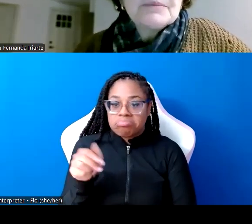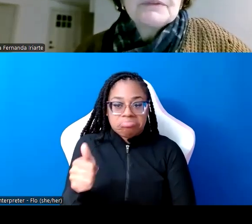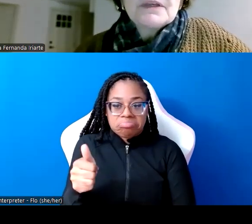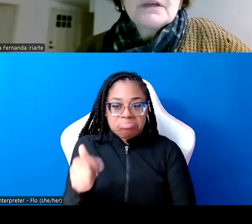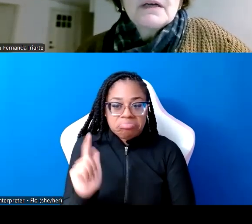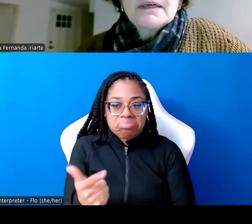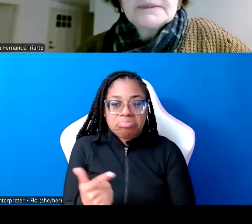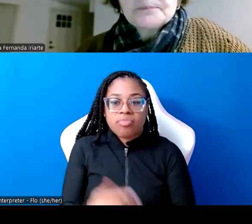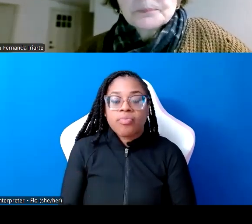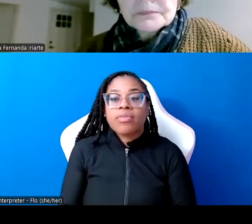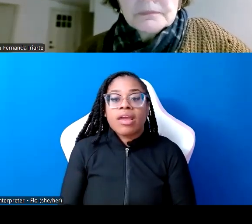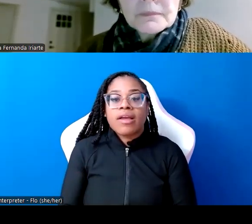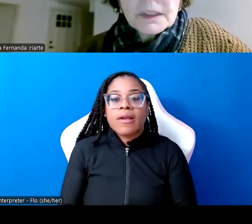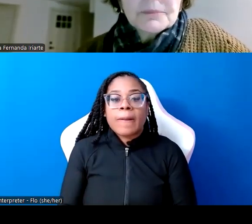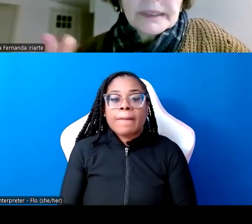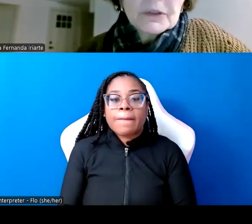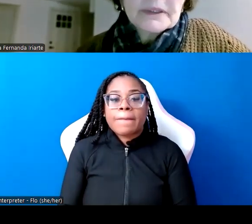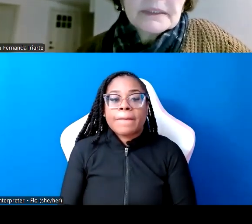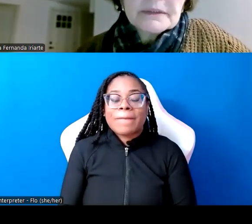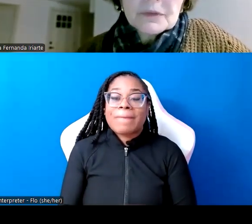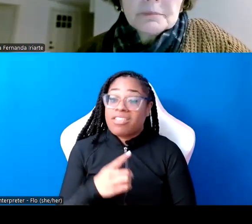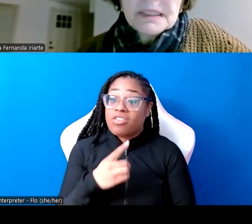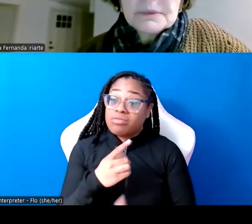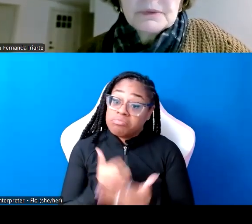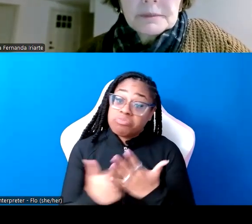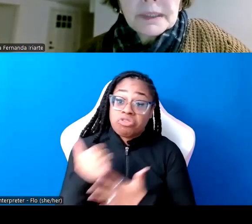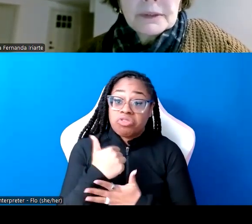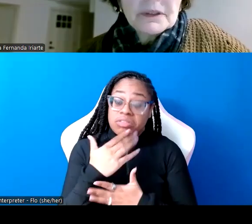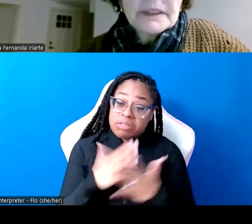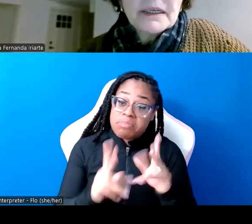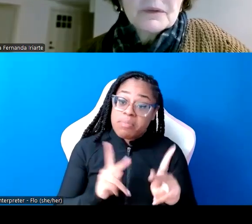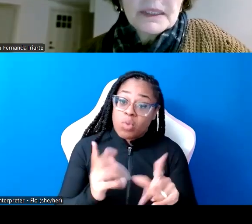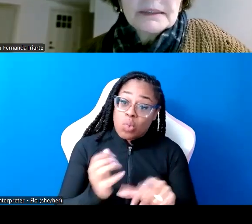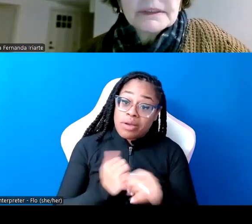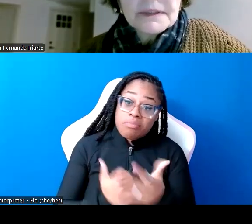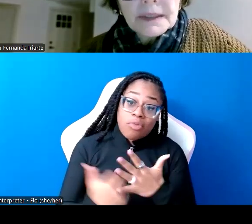But there are priority certain people who get priority on the waiting list.